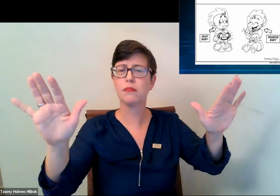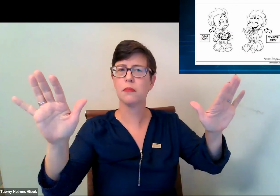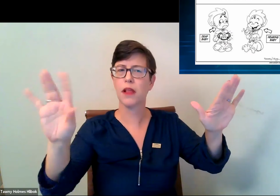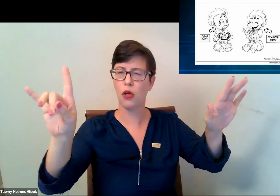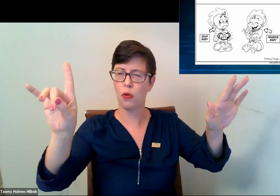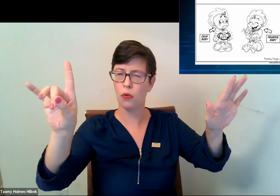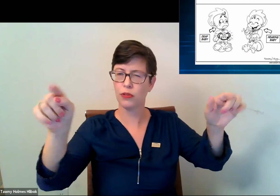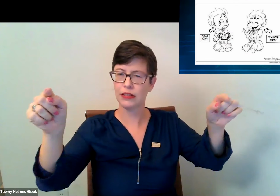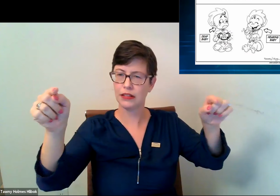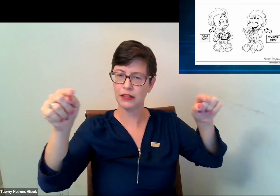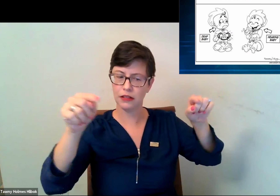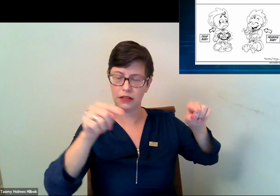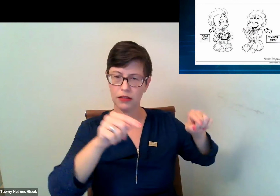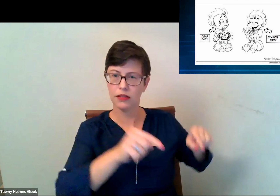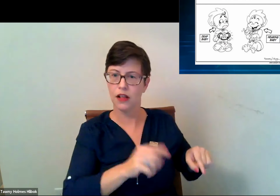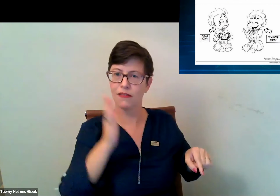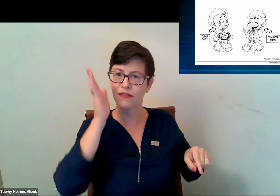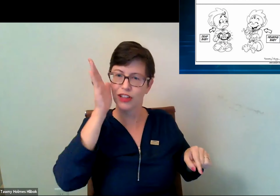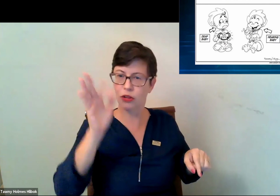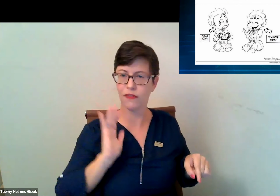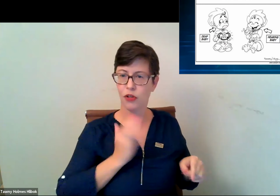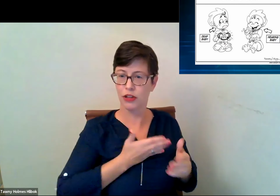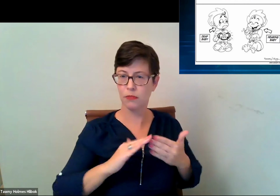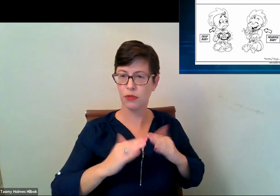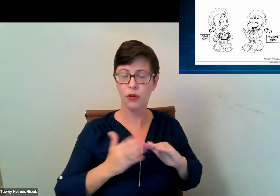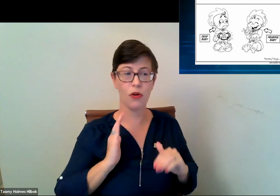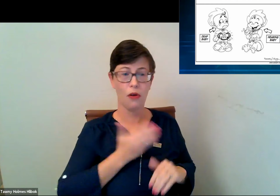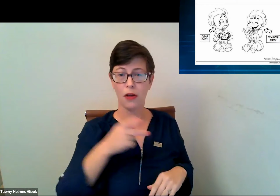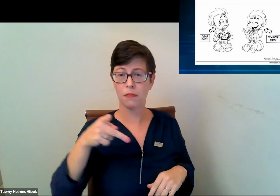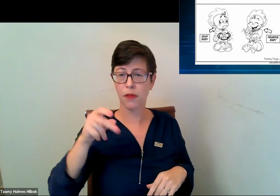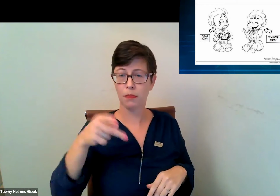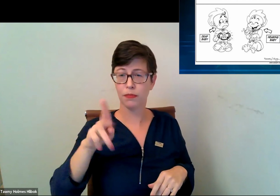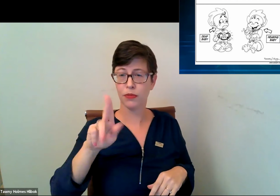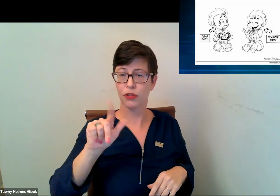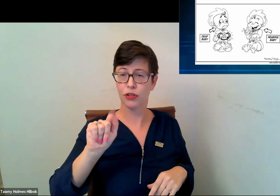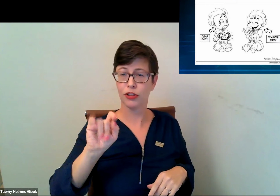language access and so recognitions gotten better but let's take a few steps back about what's happening.